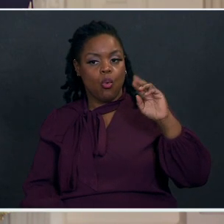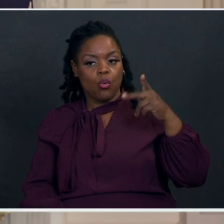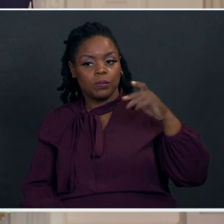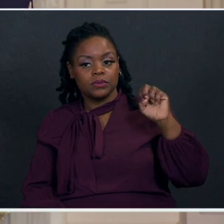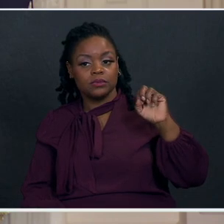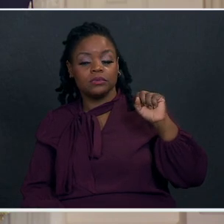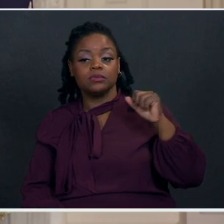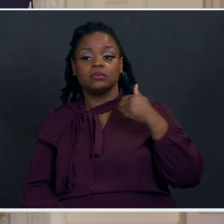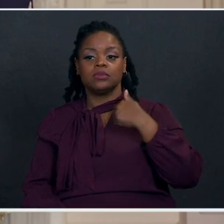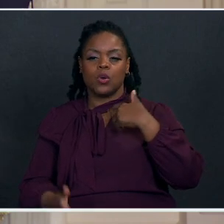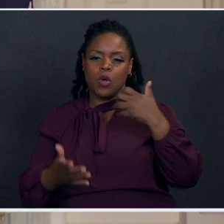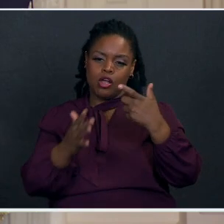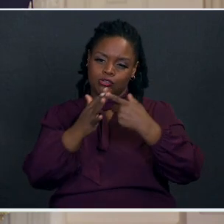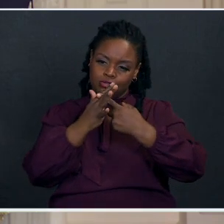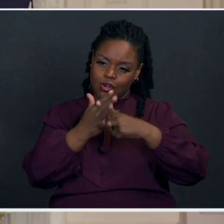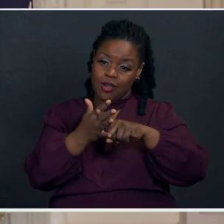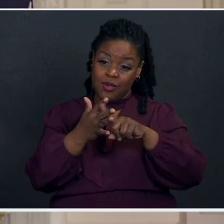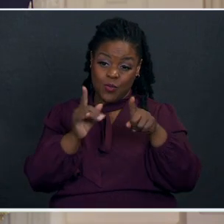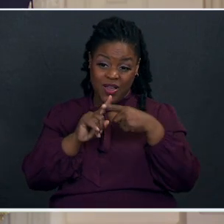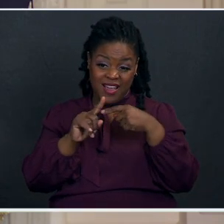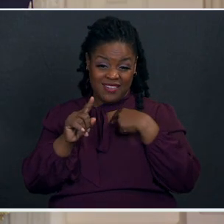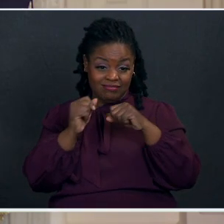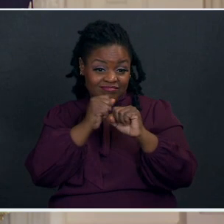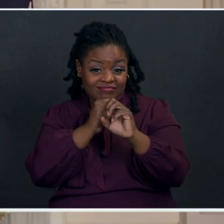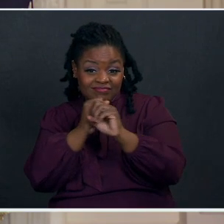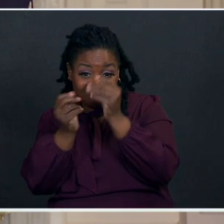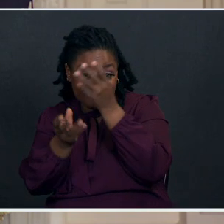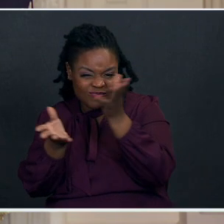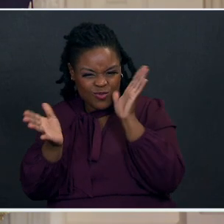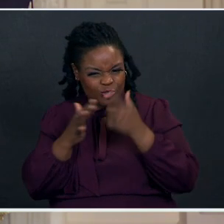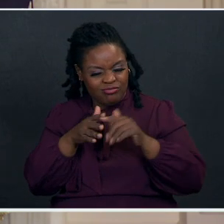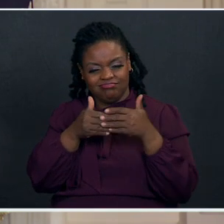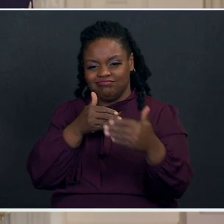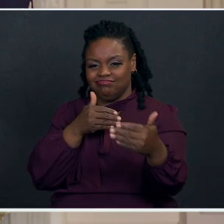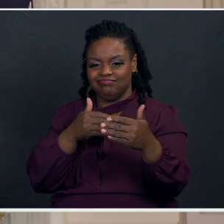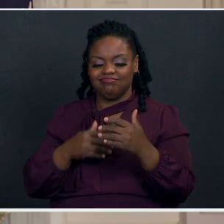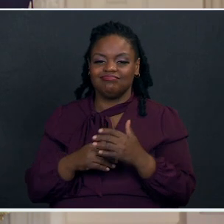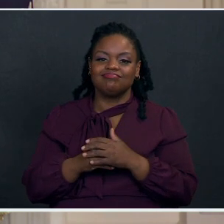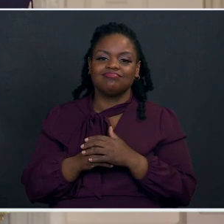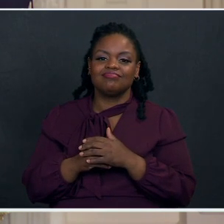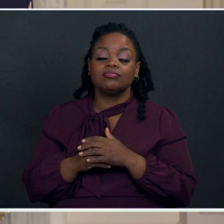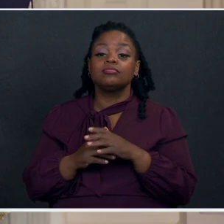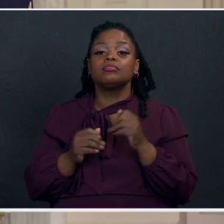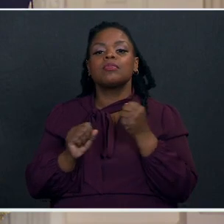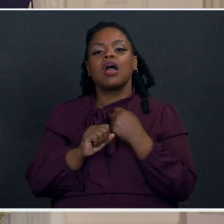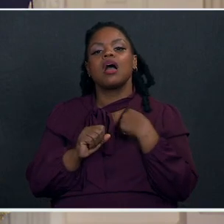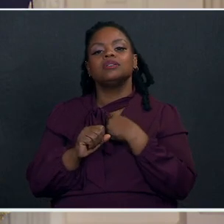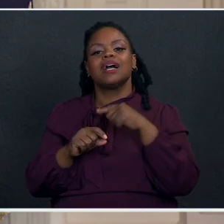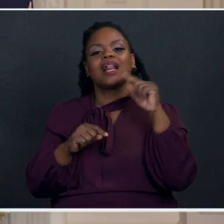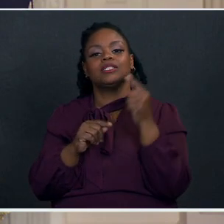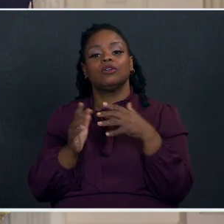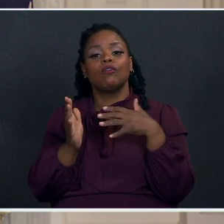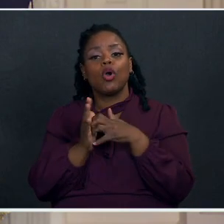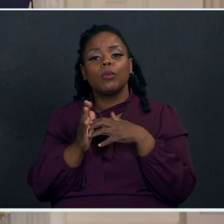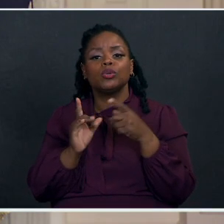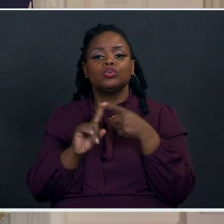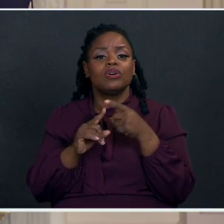to heal our public lands and make us less vulnerable to wildfires and floods. Look, this executive order I'm signing today